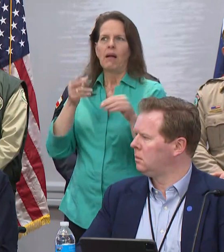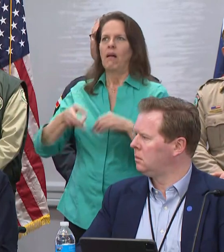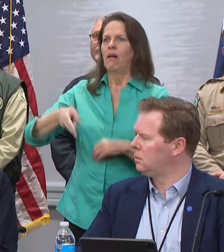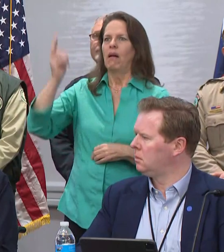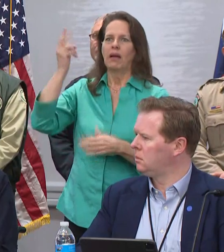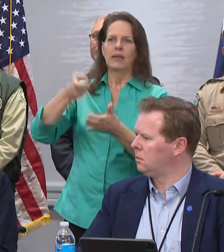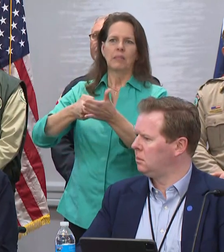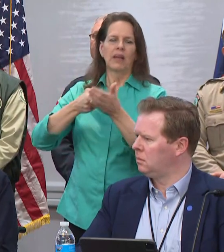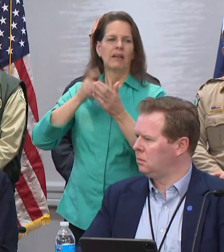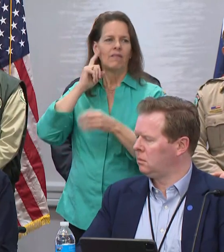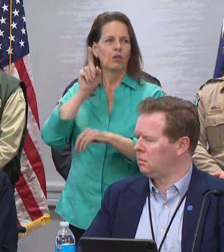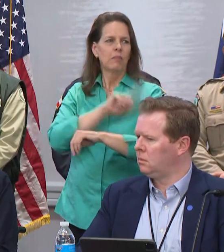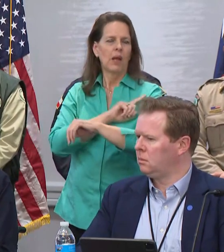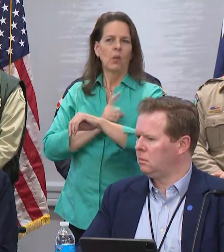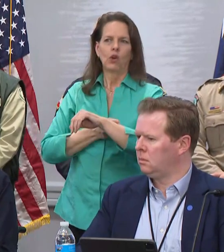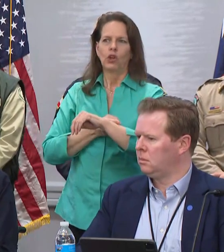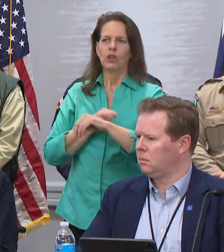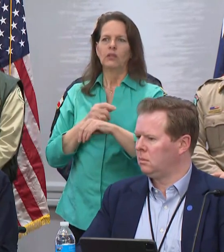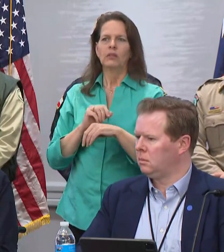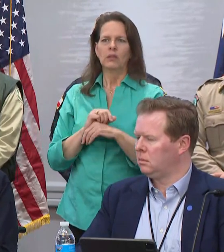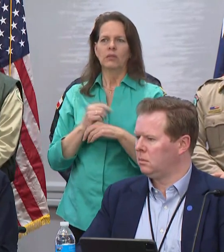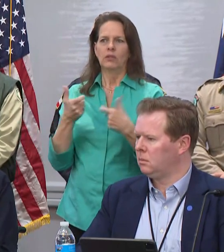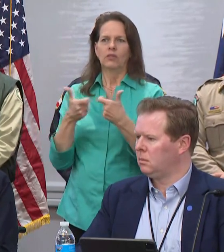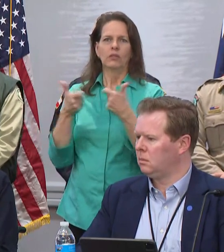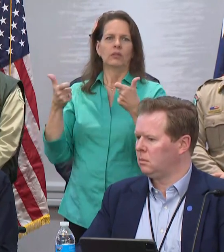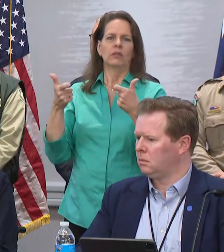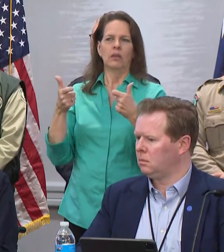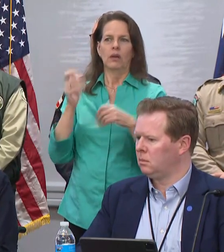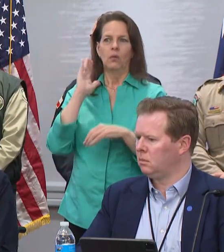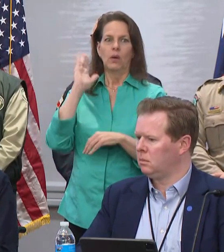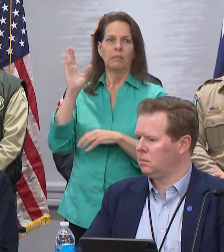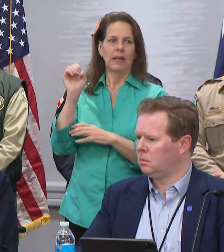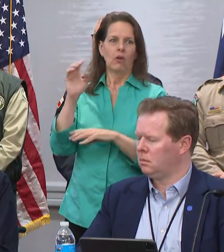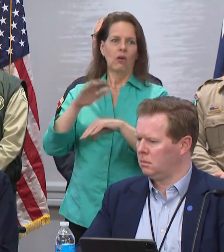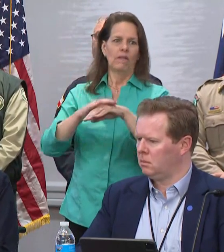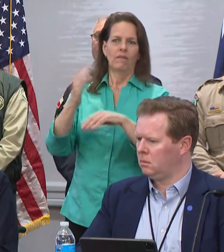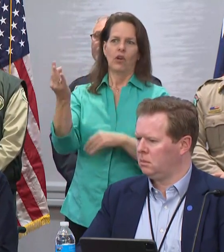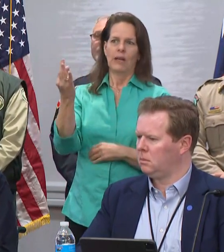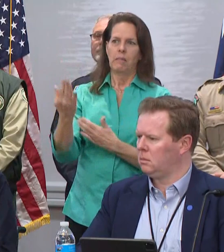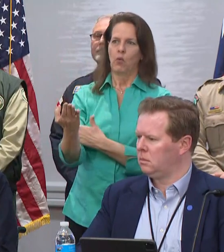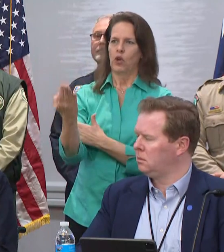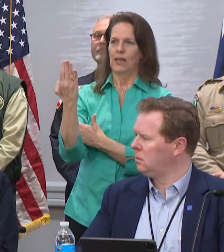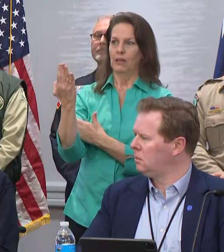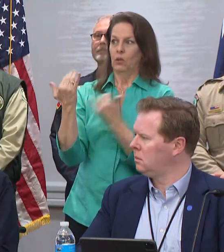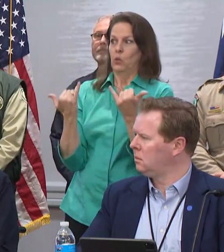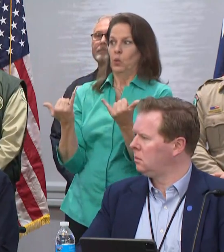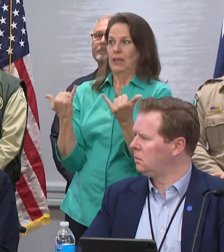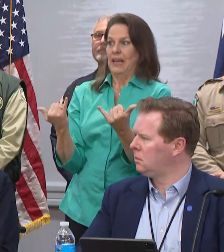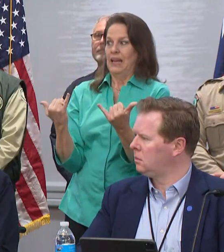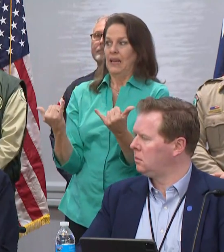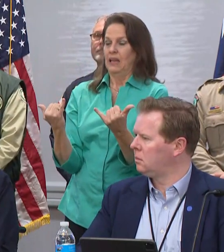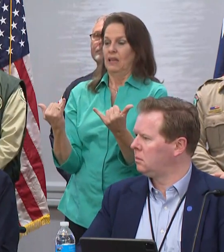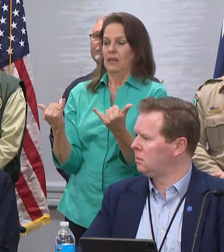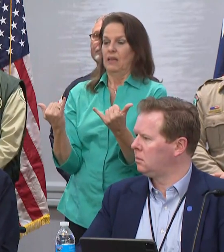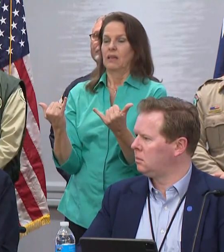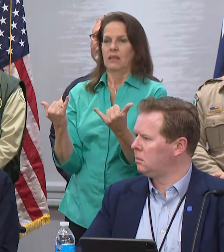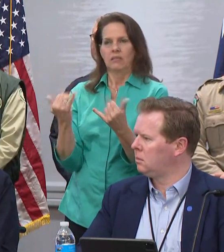demand for power from the power grid is going to be on Friday morning. Today, right now the pronunciation is